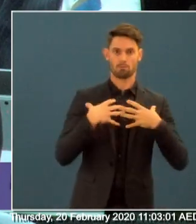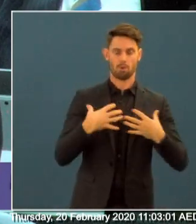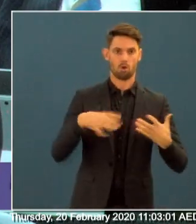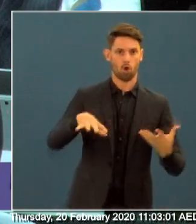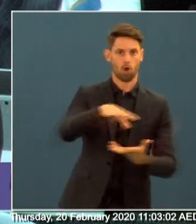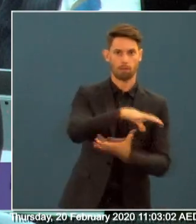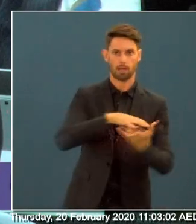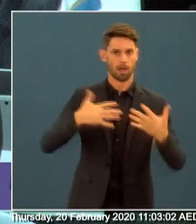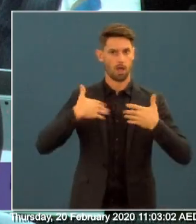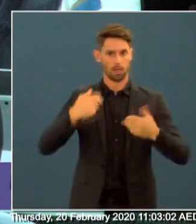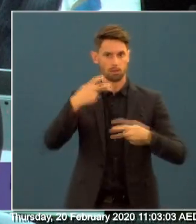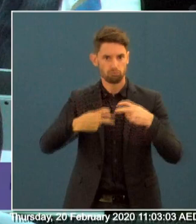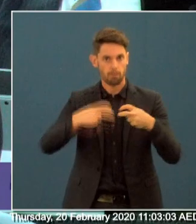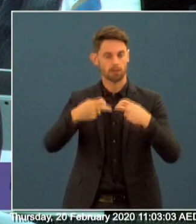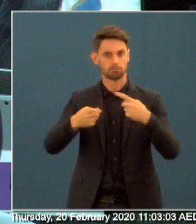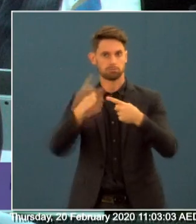So can I — just pausing there.